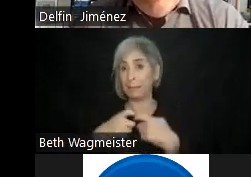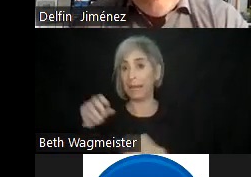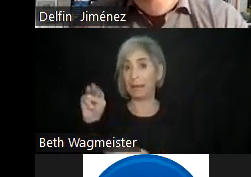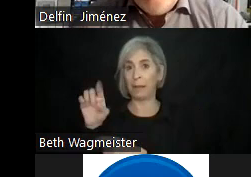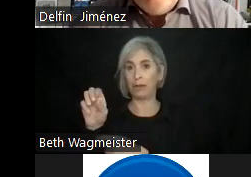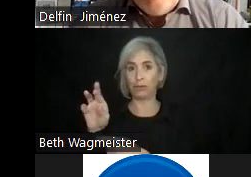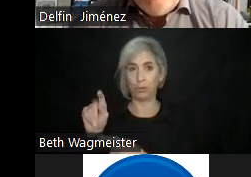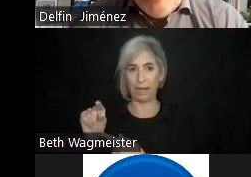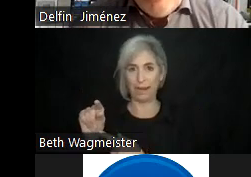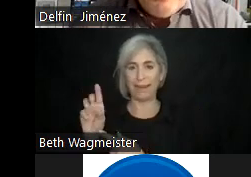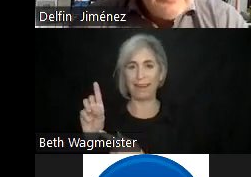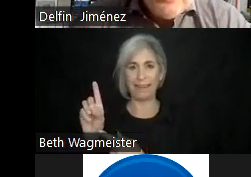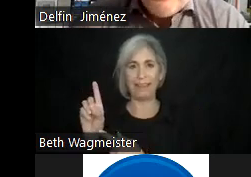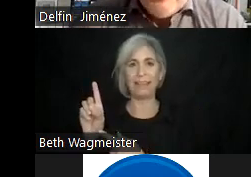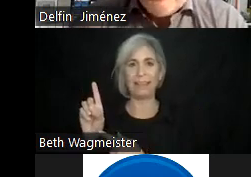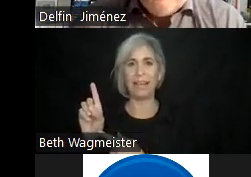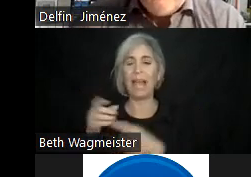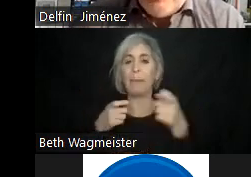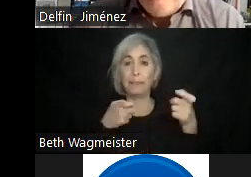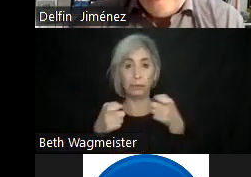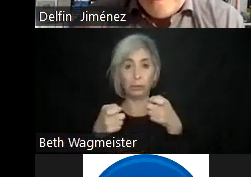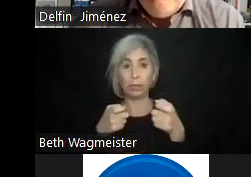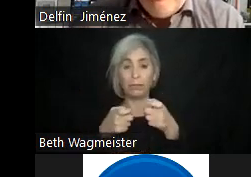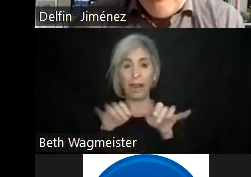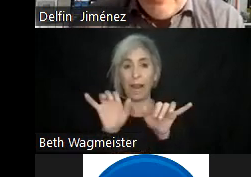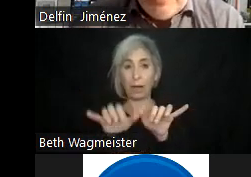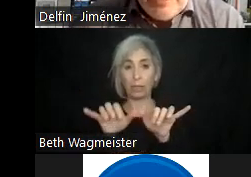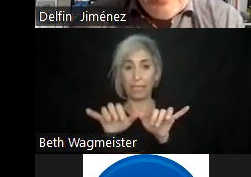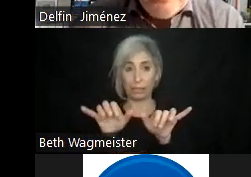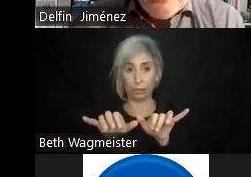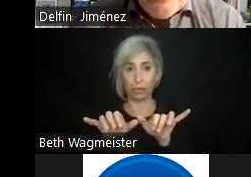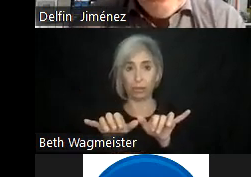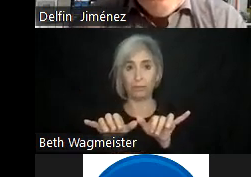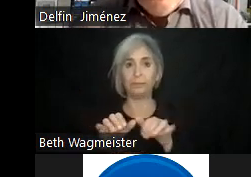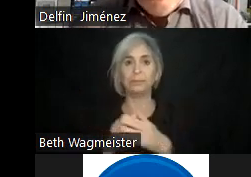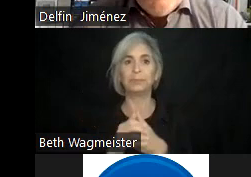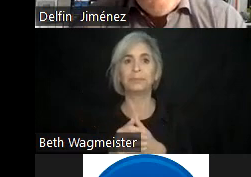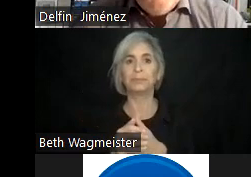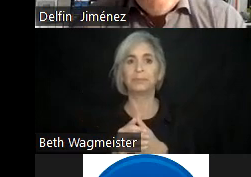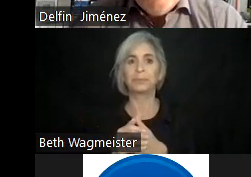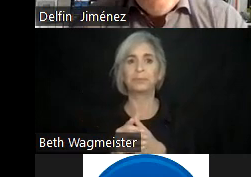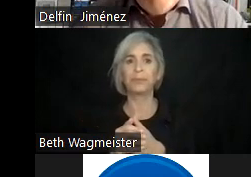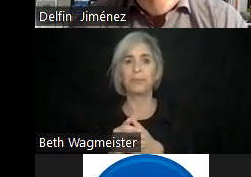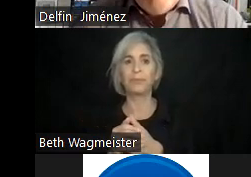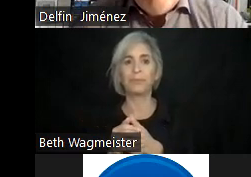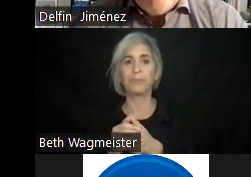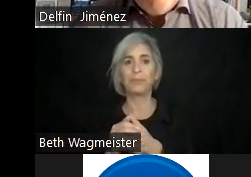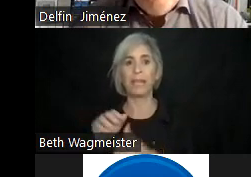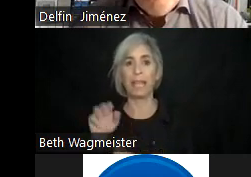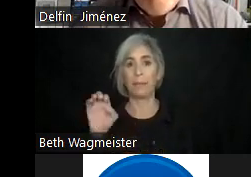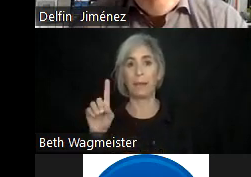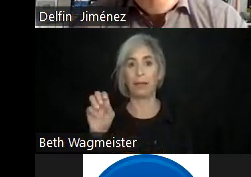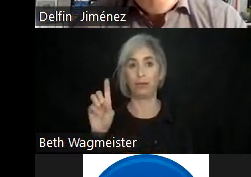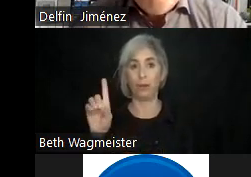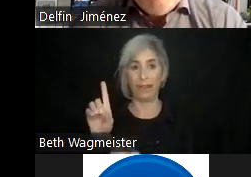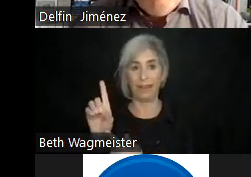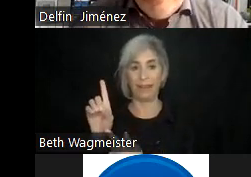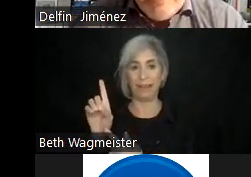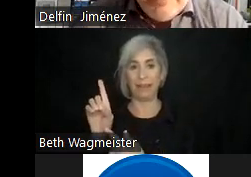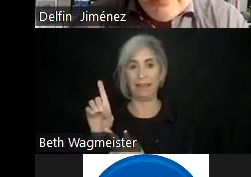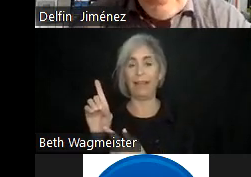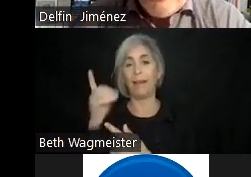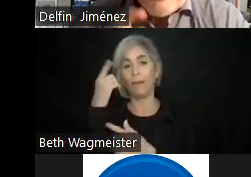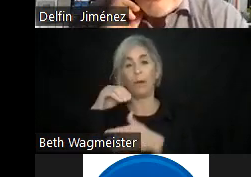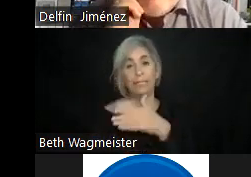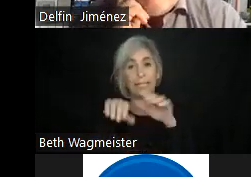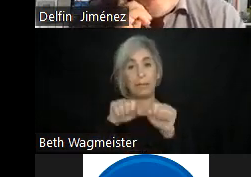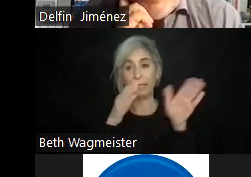I'm the director of the architectural firm EQAR for accessibility in planning and accessibility